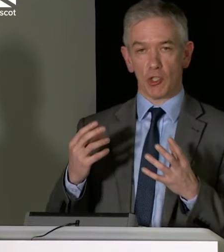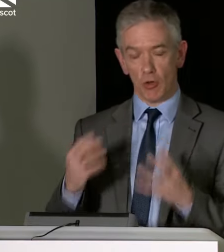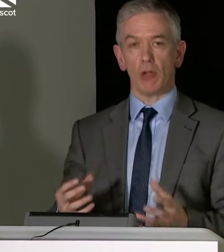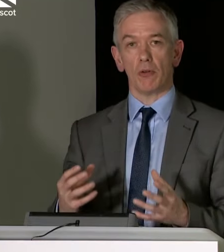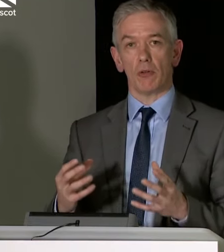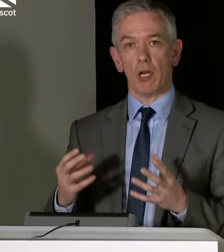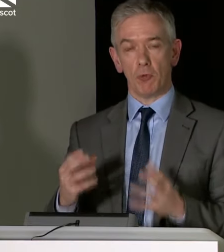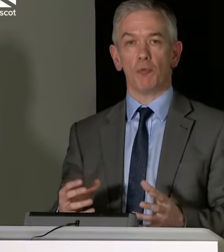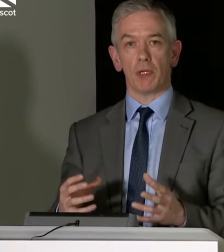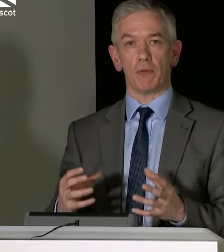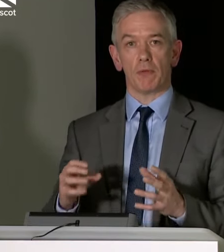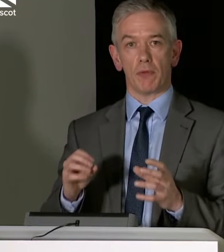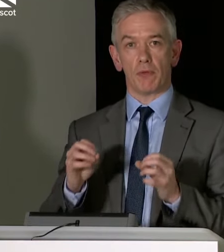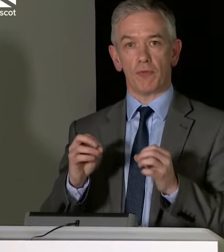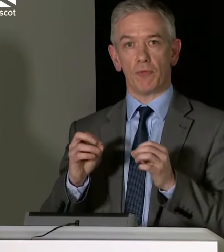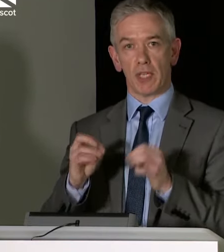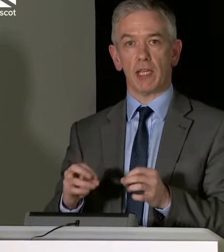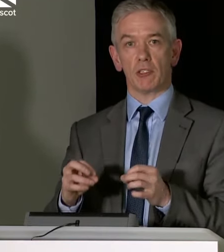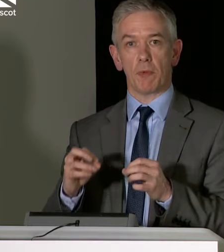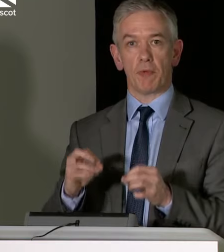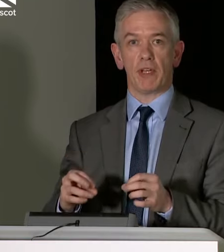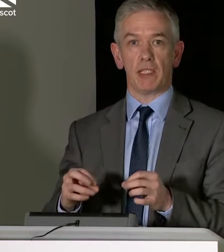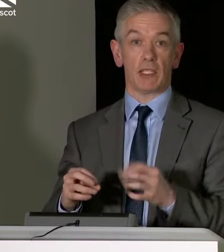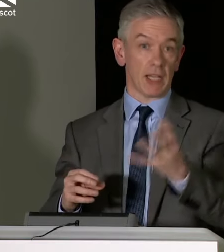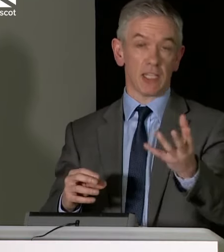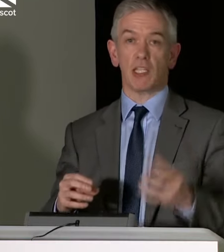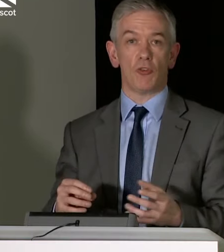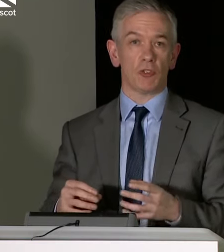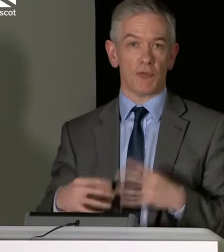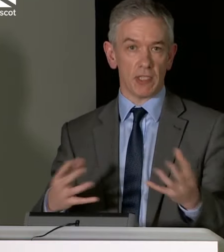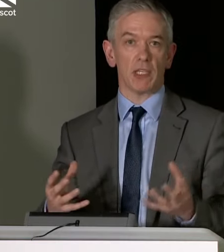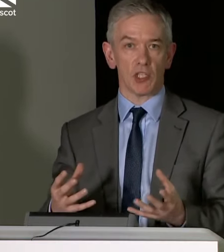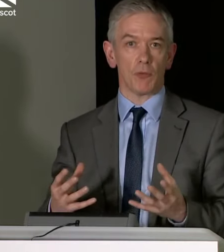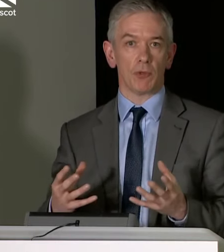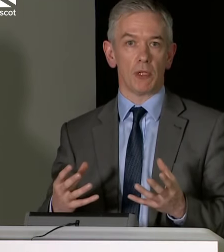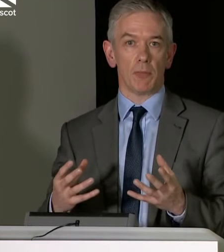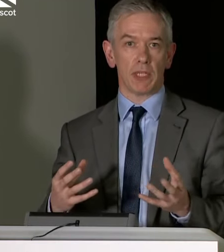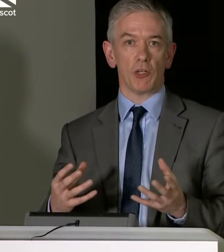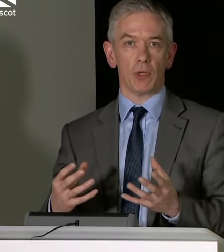not appropriate for the care to be provided in an ICU, to ventilate someone, particularly